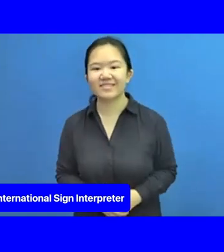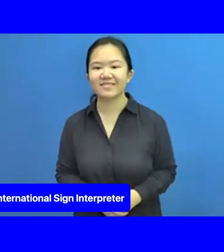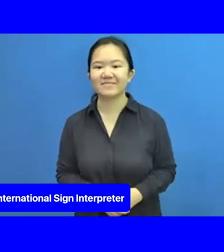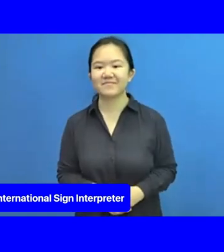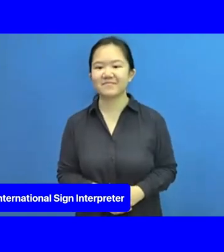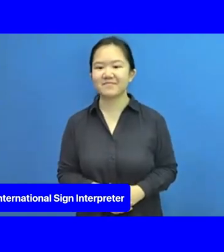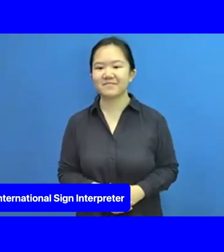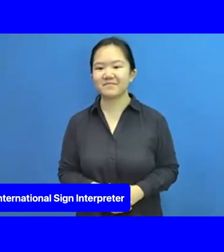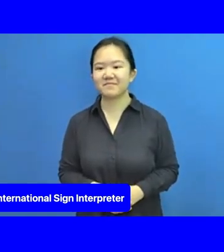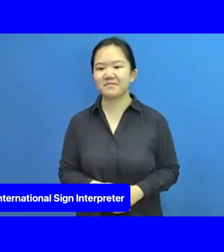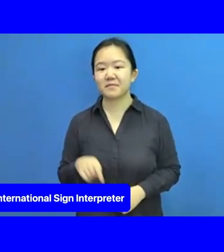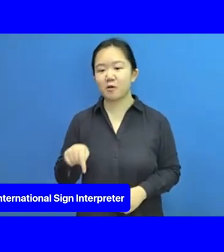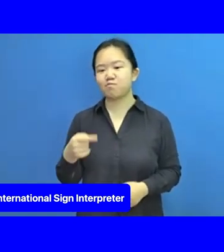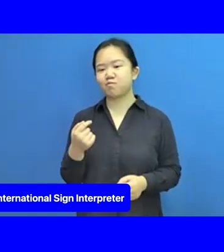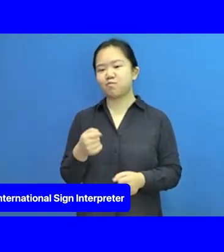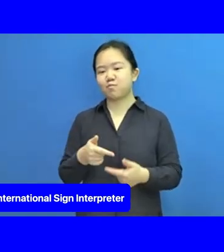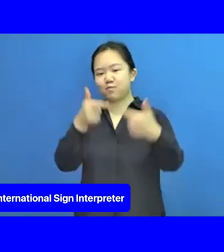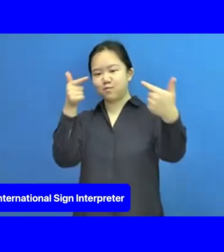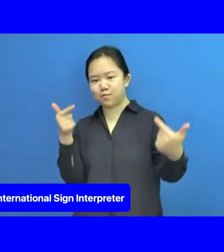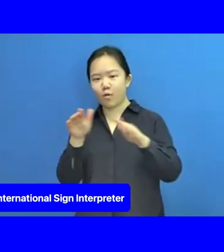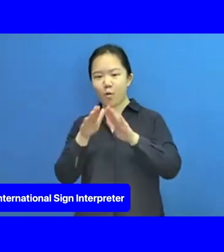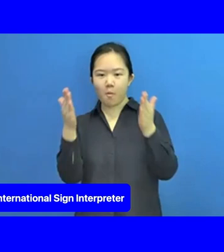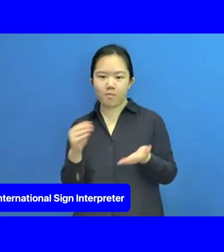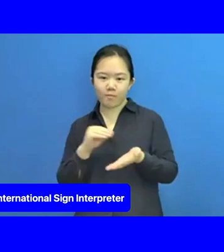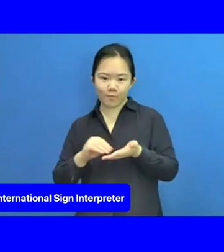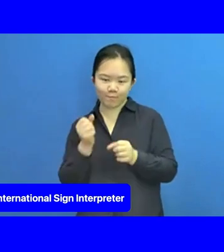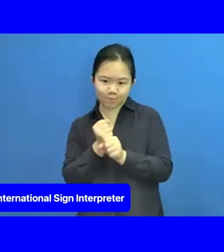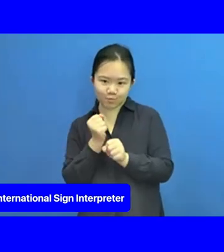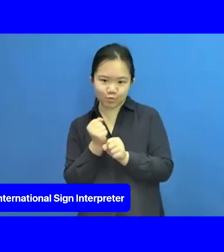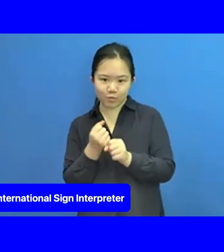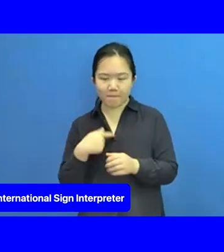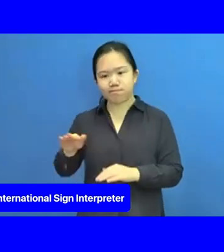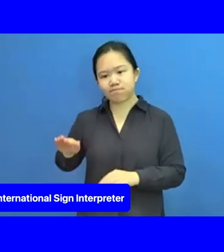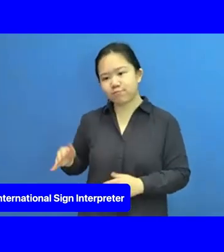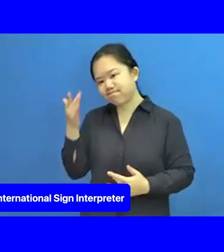The mission is to do advocacy and research, competence building and cooperation and collaboration